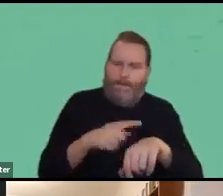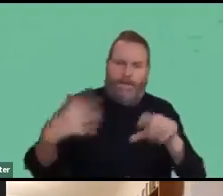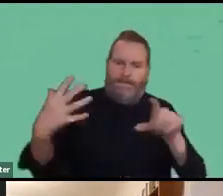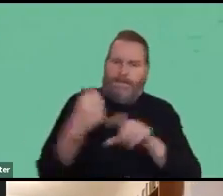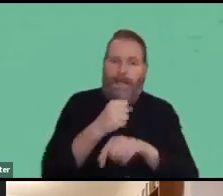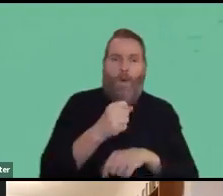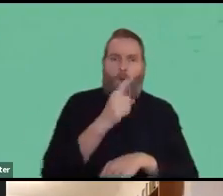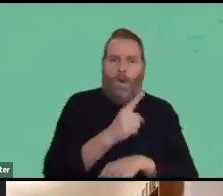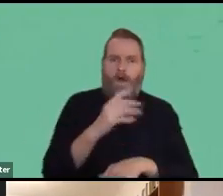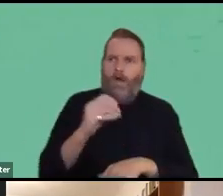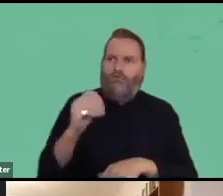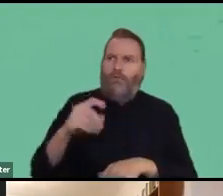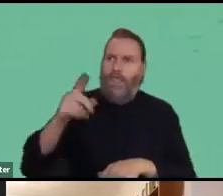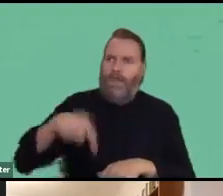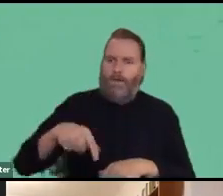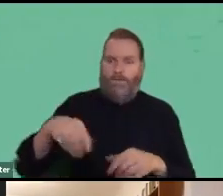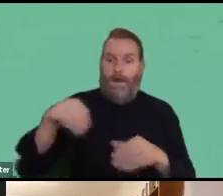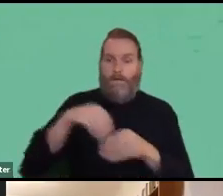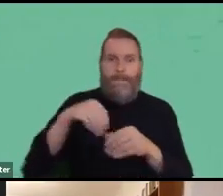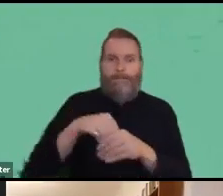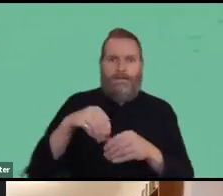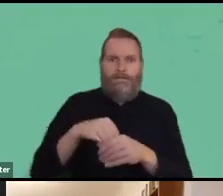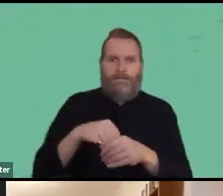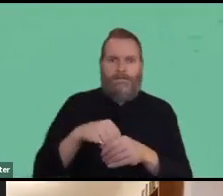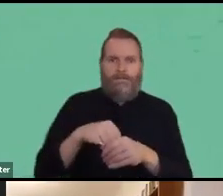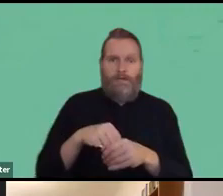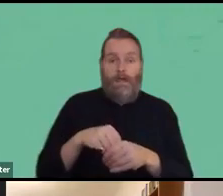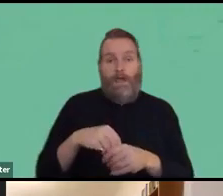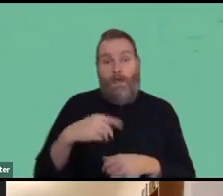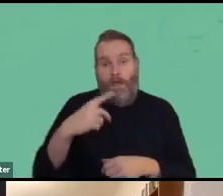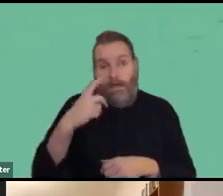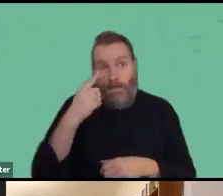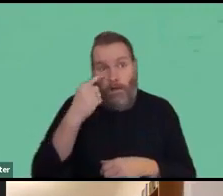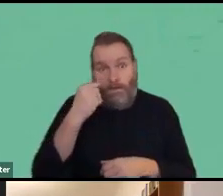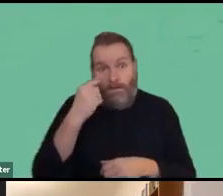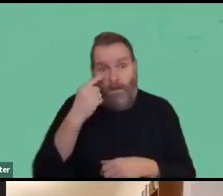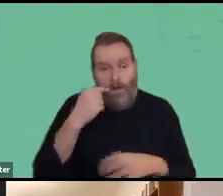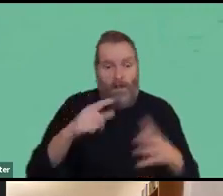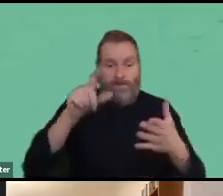how confident are we that we'll pass the ballot threshold in order to have an industrial dispute?